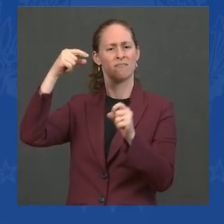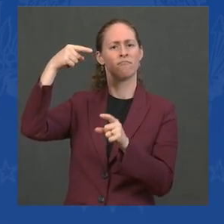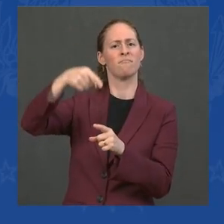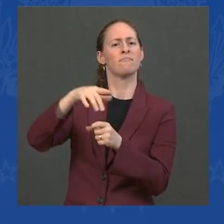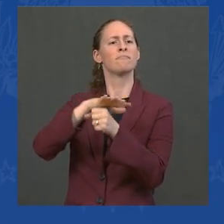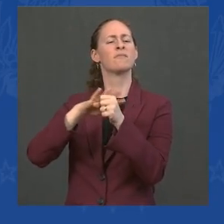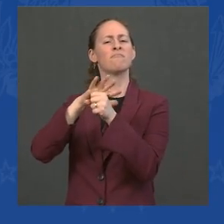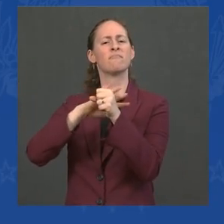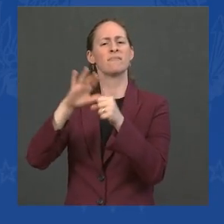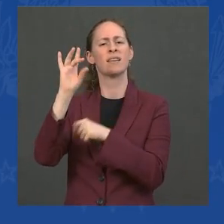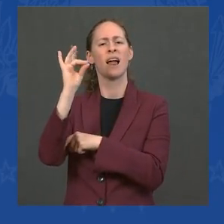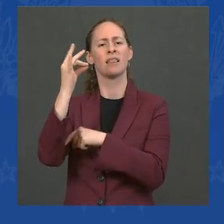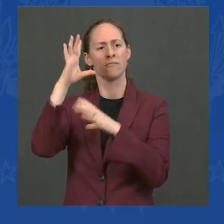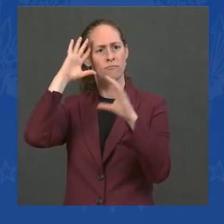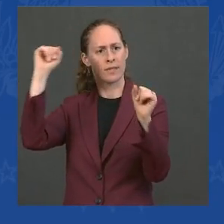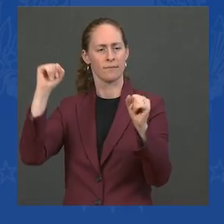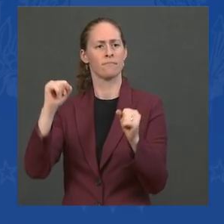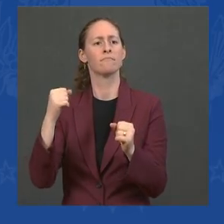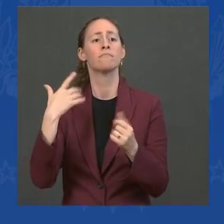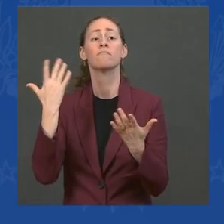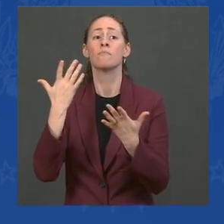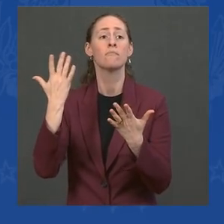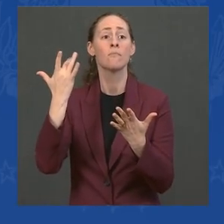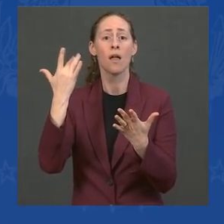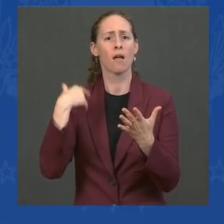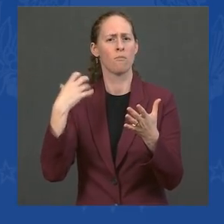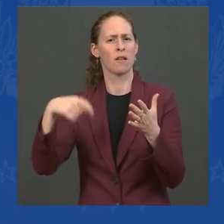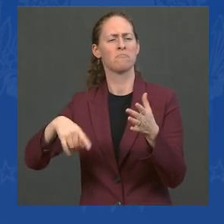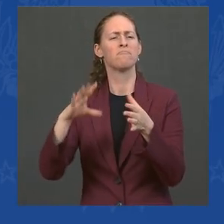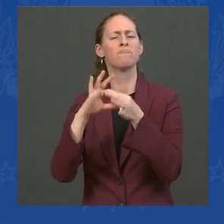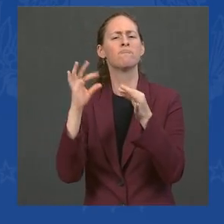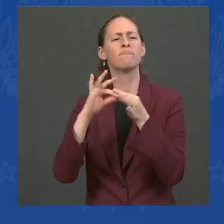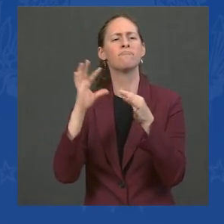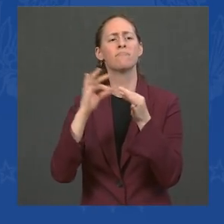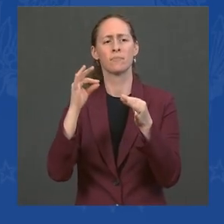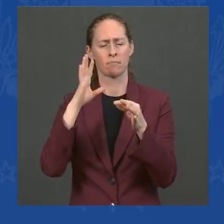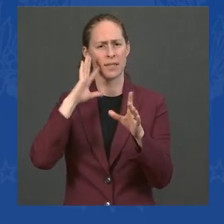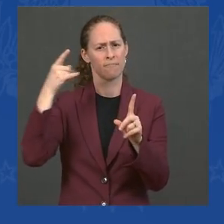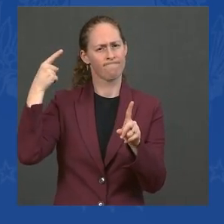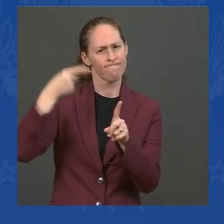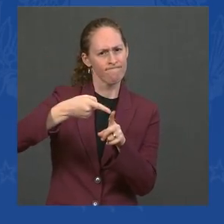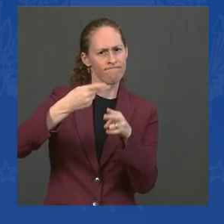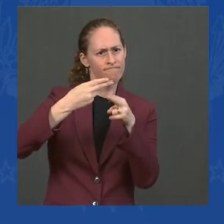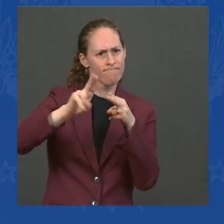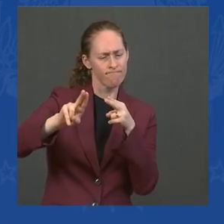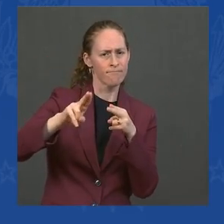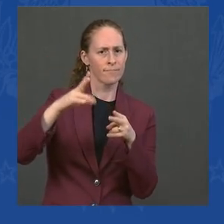be short, be sweet and be gone, and so I have three points that I want to make. First of all, can you give a big round of applause